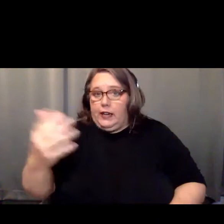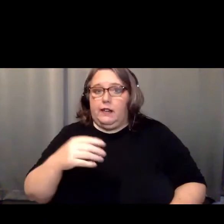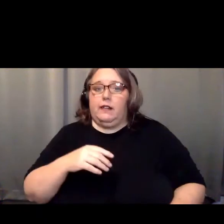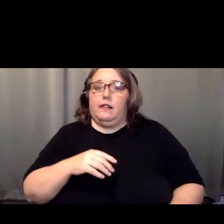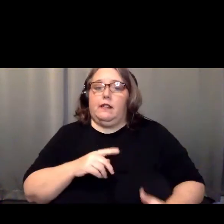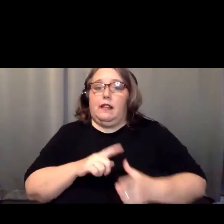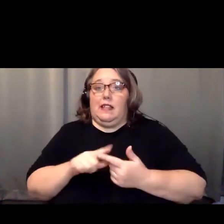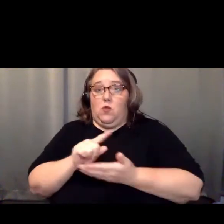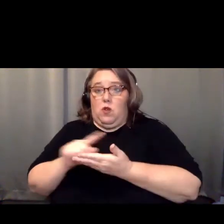before school starts.